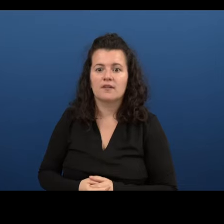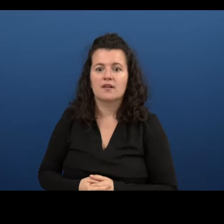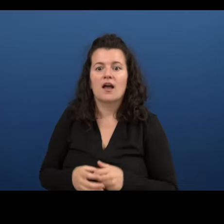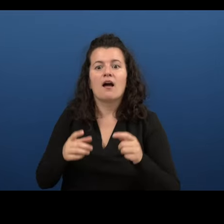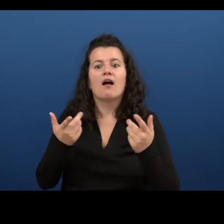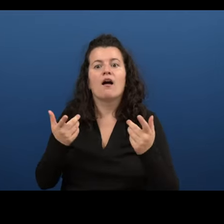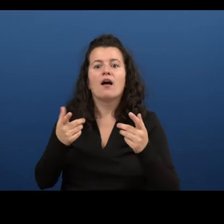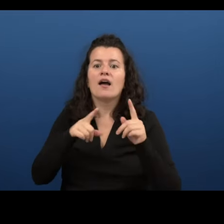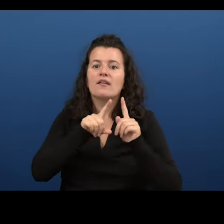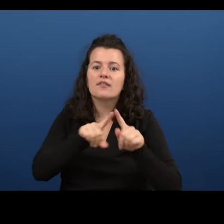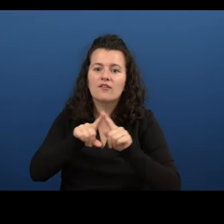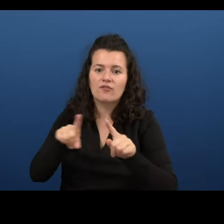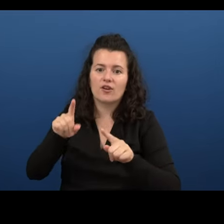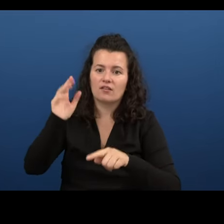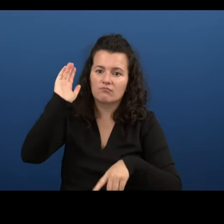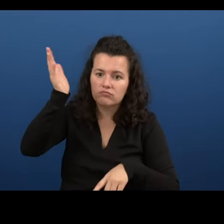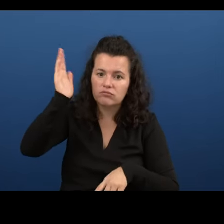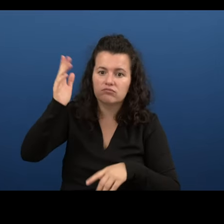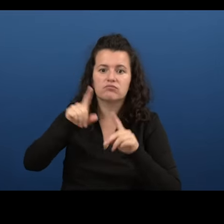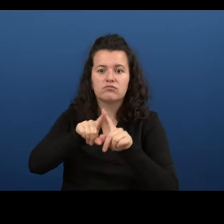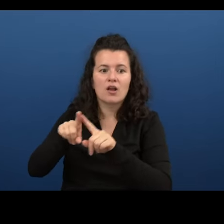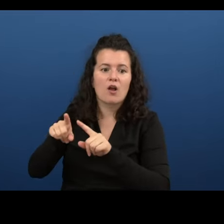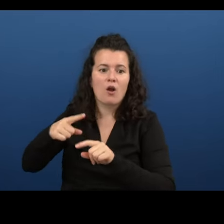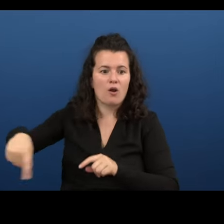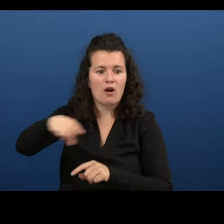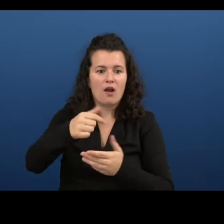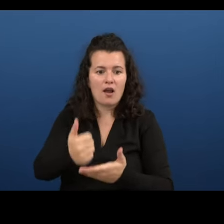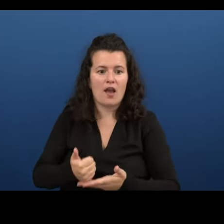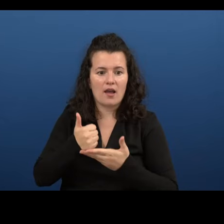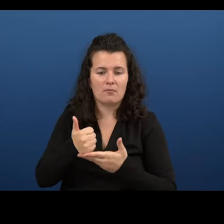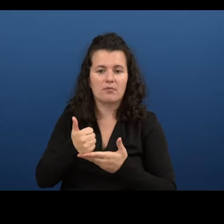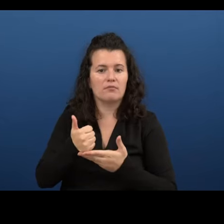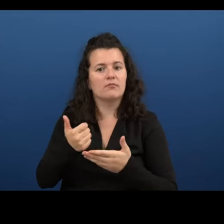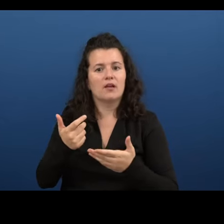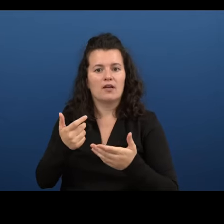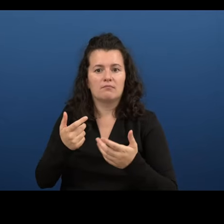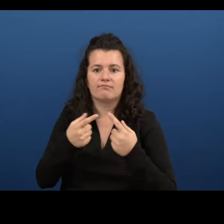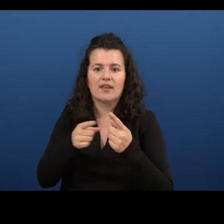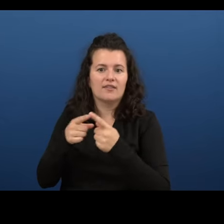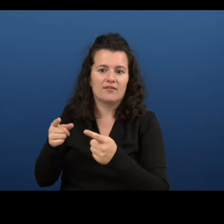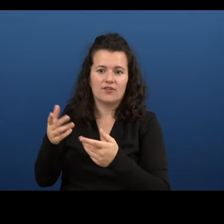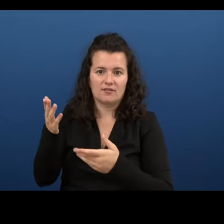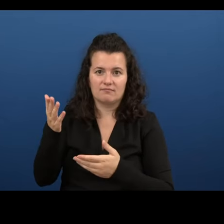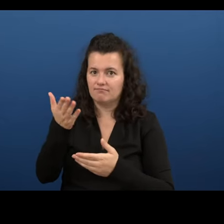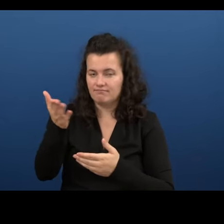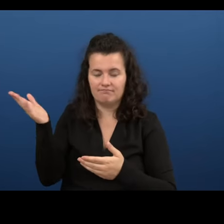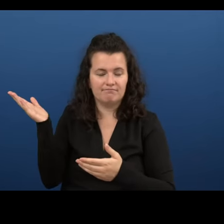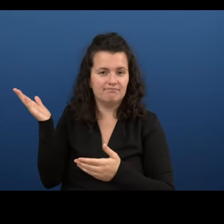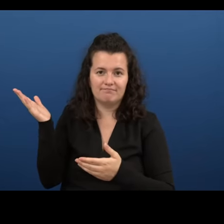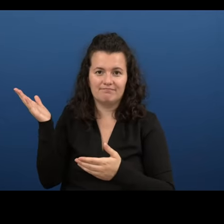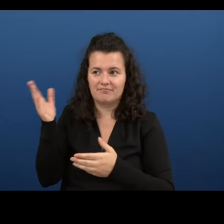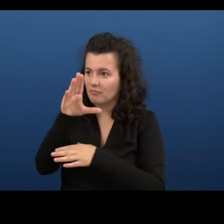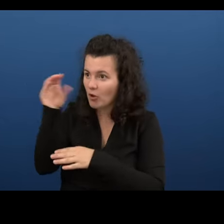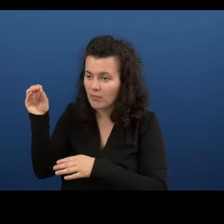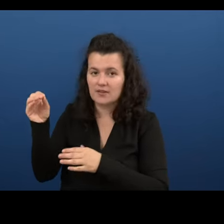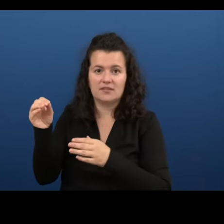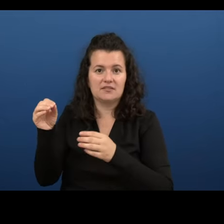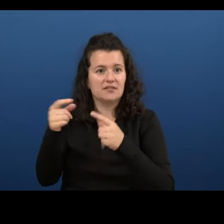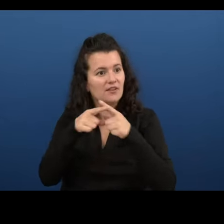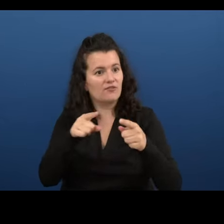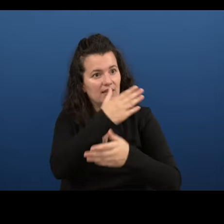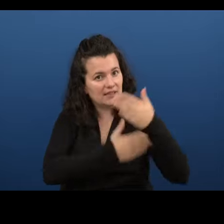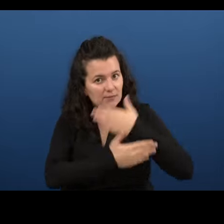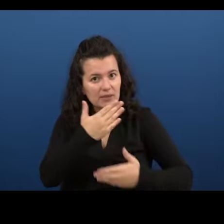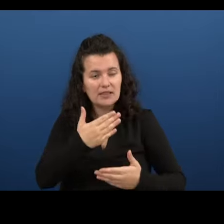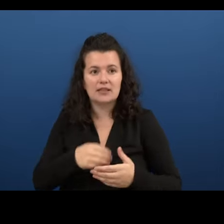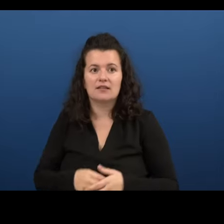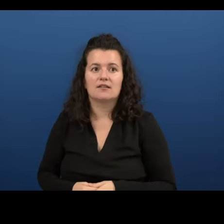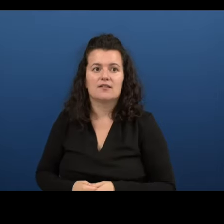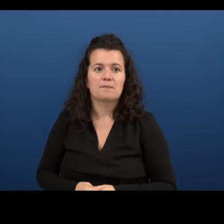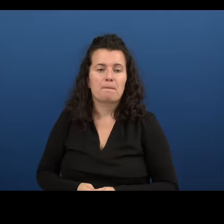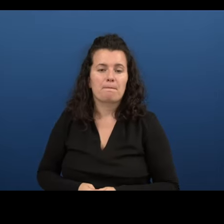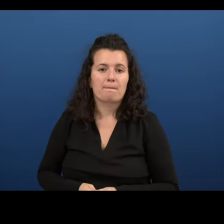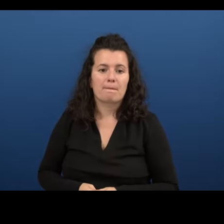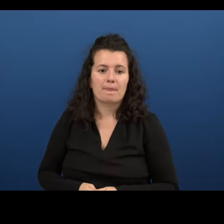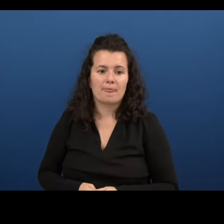on 3g only only get the whole Foxy law conference last year oh my god get musical more political